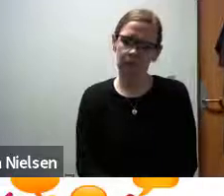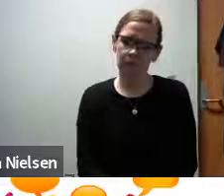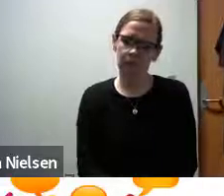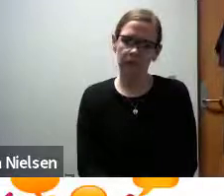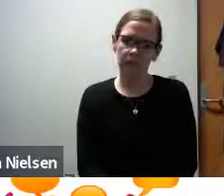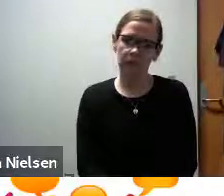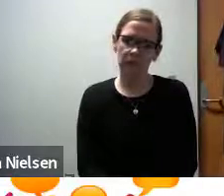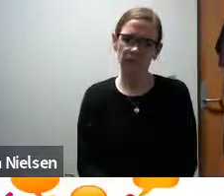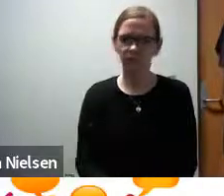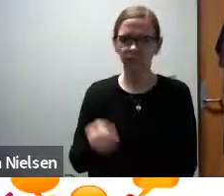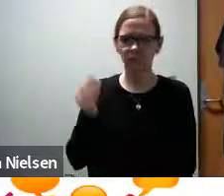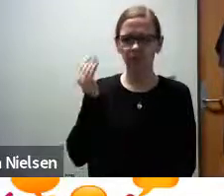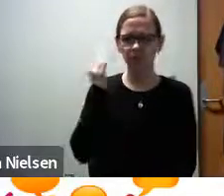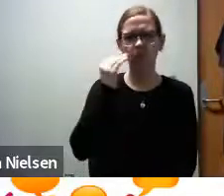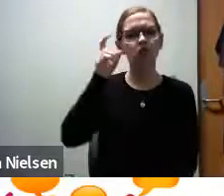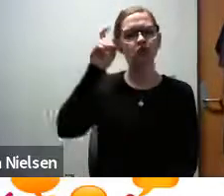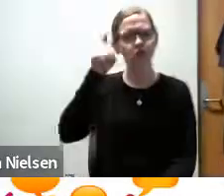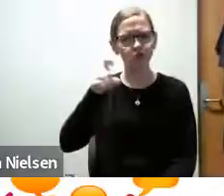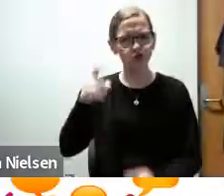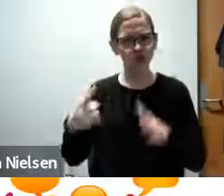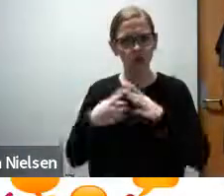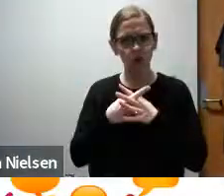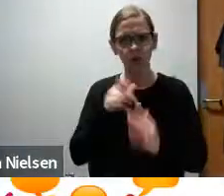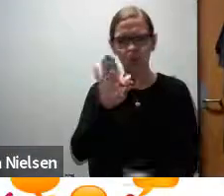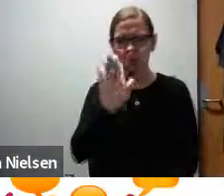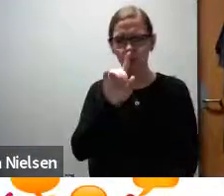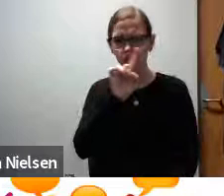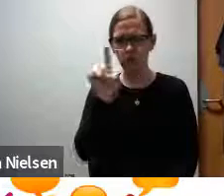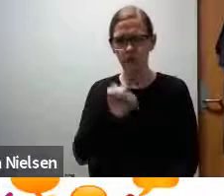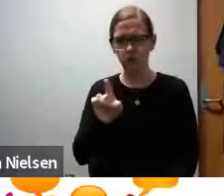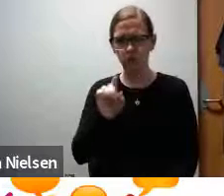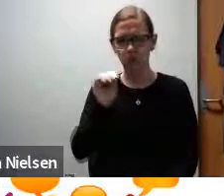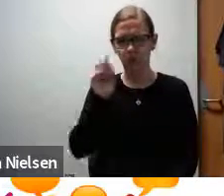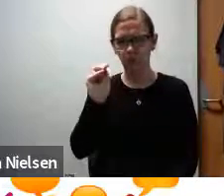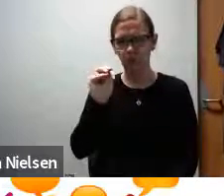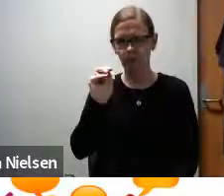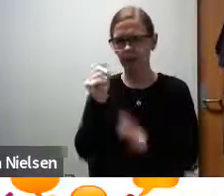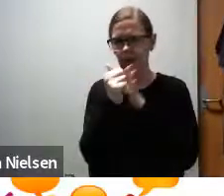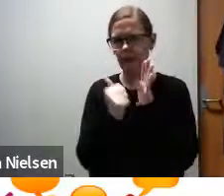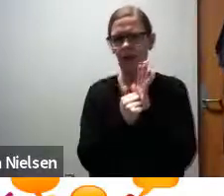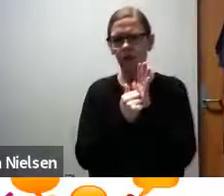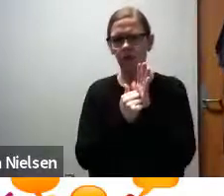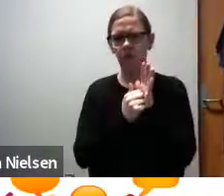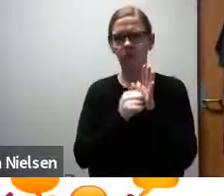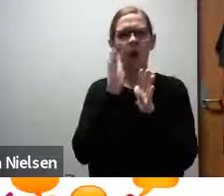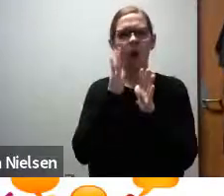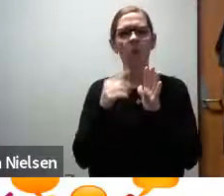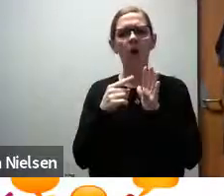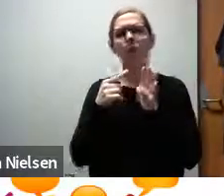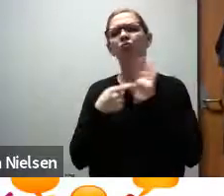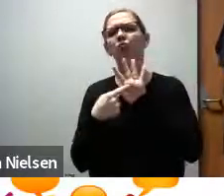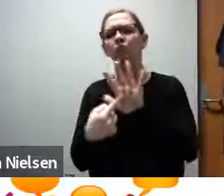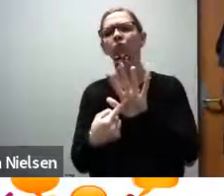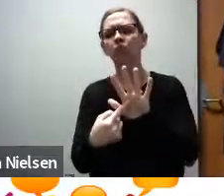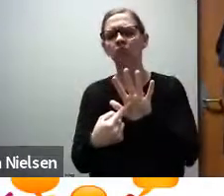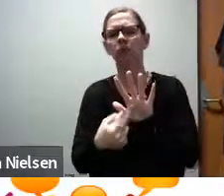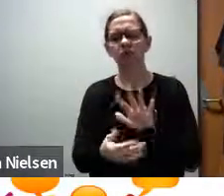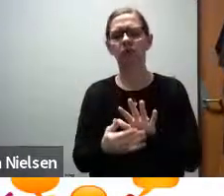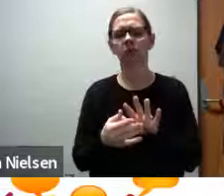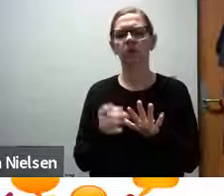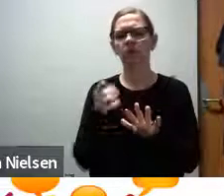I know it should show up in your zoom account. So we'll go to the zoom account and I'll show you where where it is there so that you can set them up.